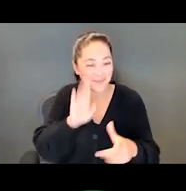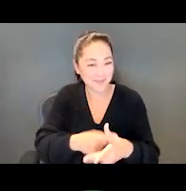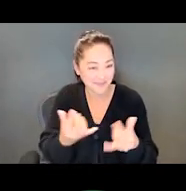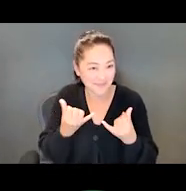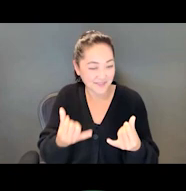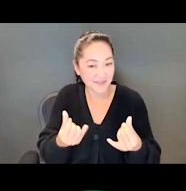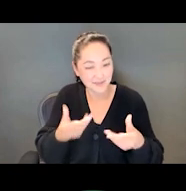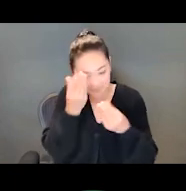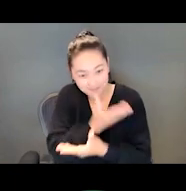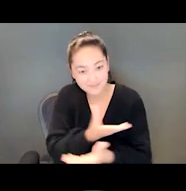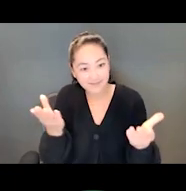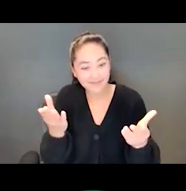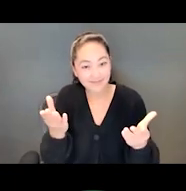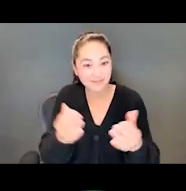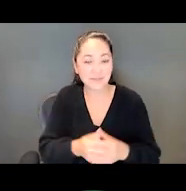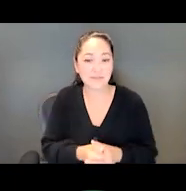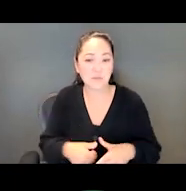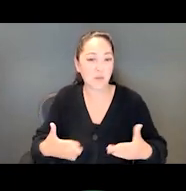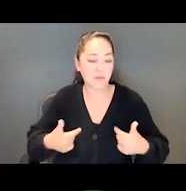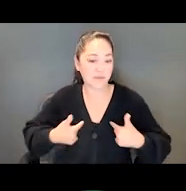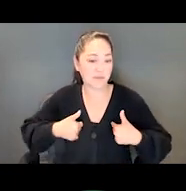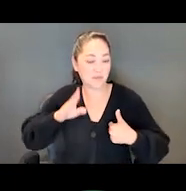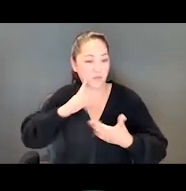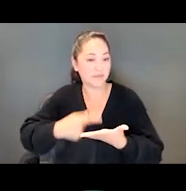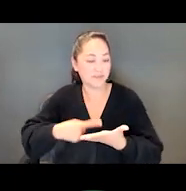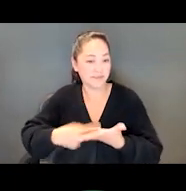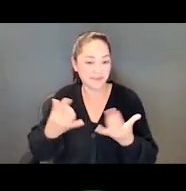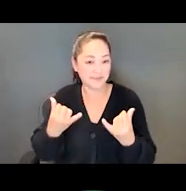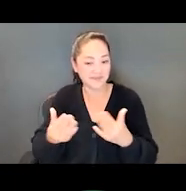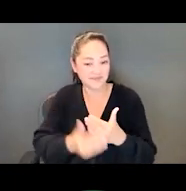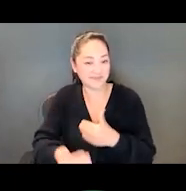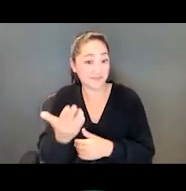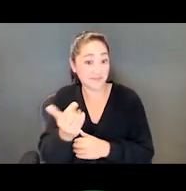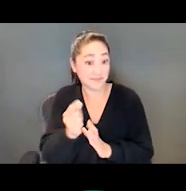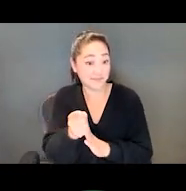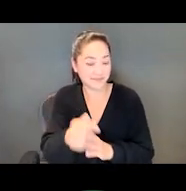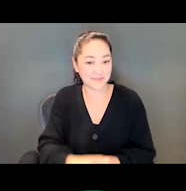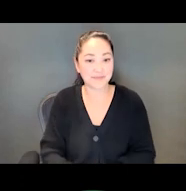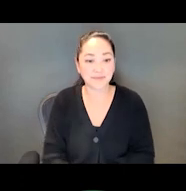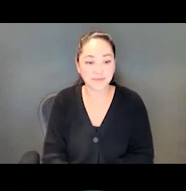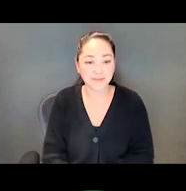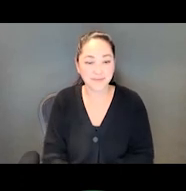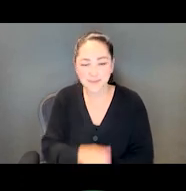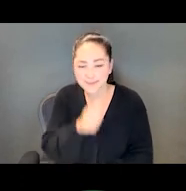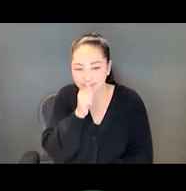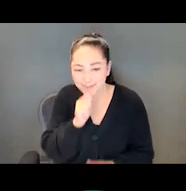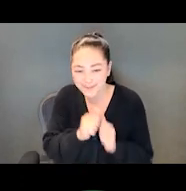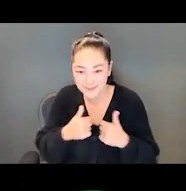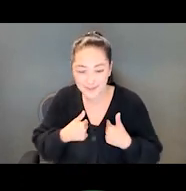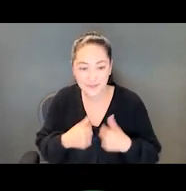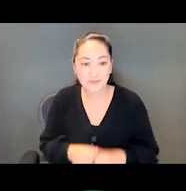What we will be talking about in the next 15 min. Bear with me while I share my presentation